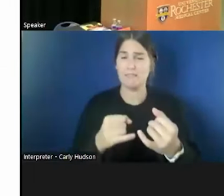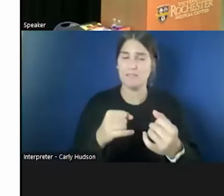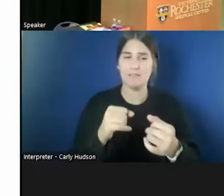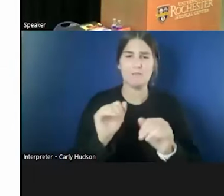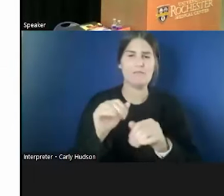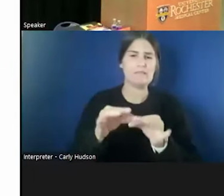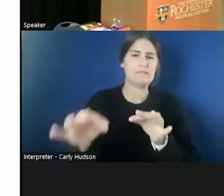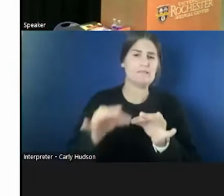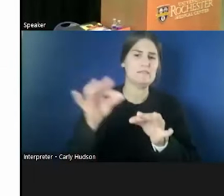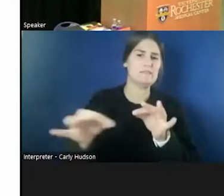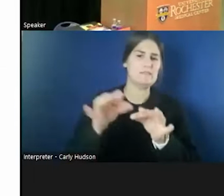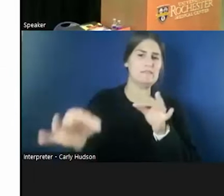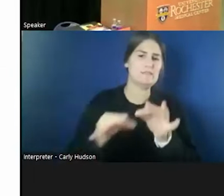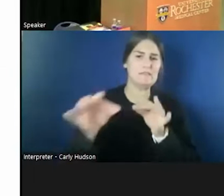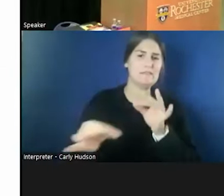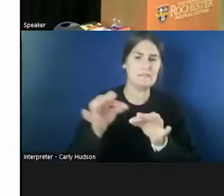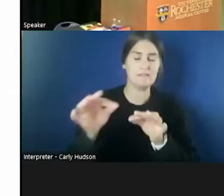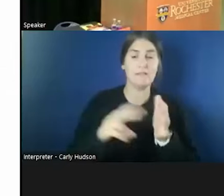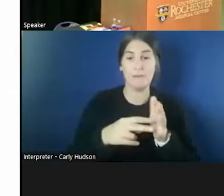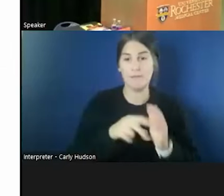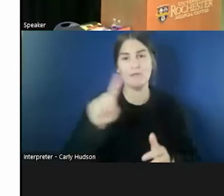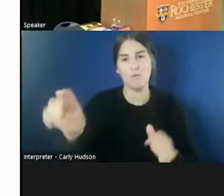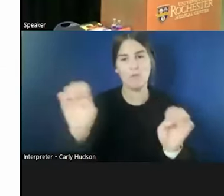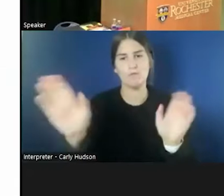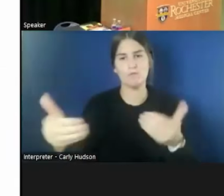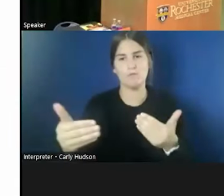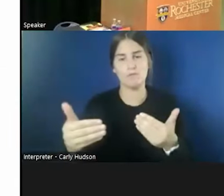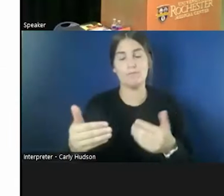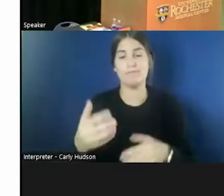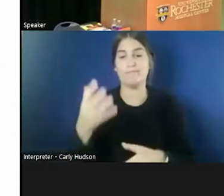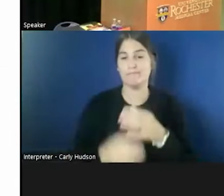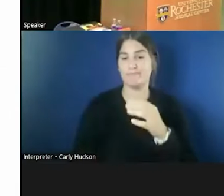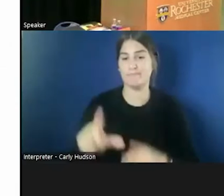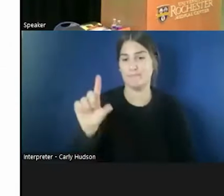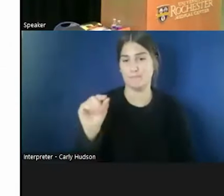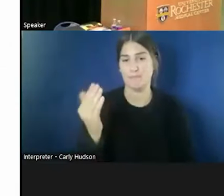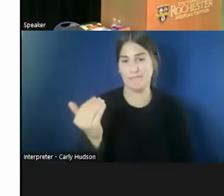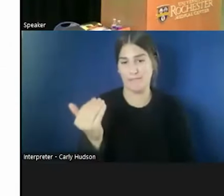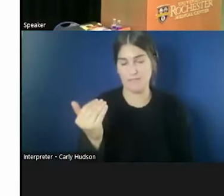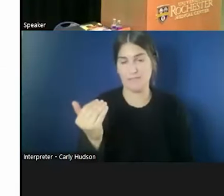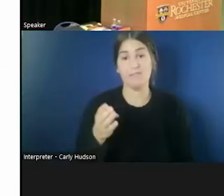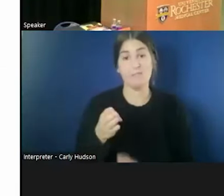end meant he was in the emergency room before he passed away in 2015 you know I we we used